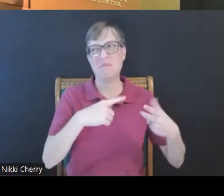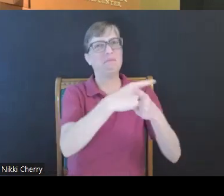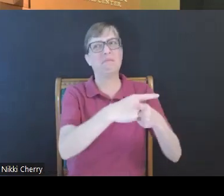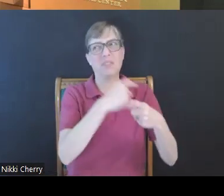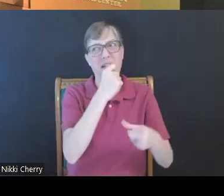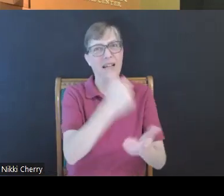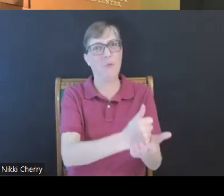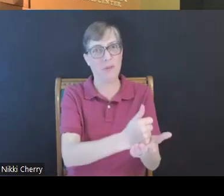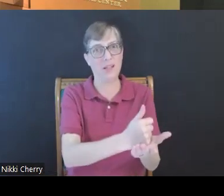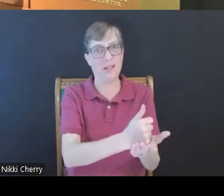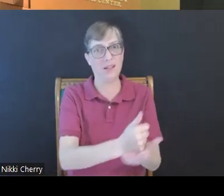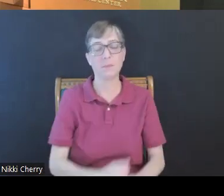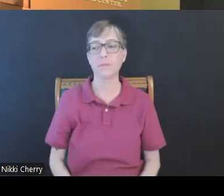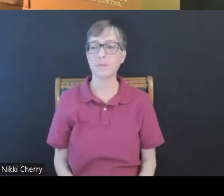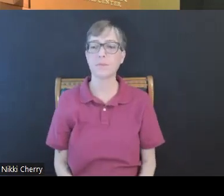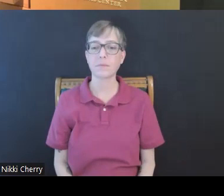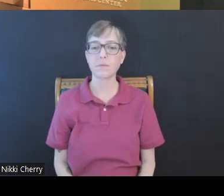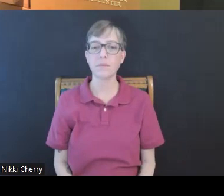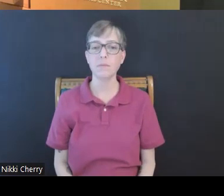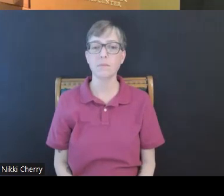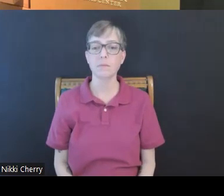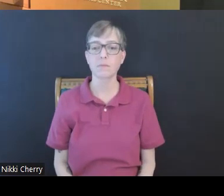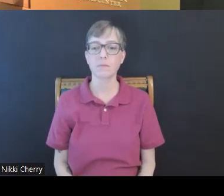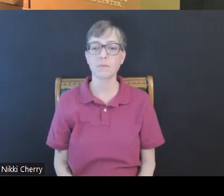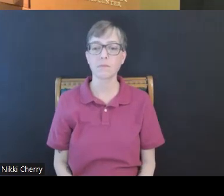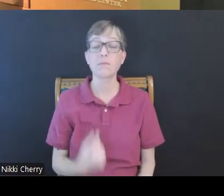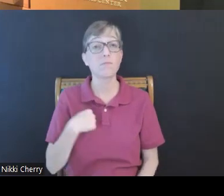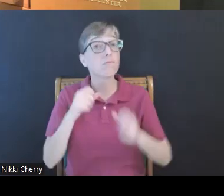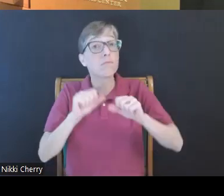but I could you know do a very focused exam that could be in person or it could be by tellah health